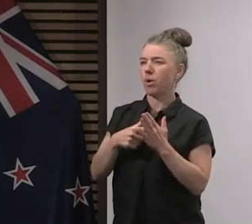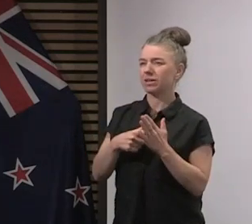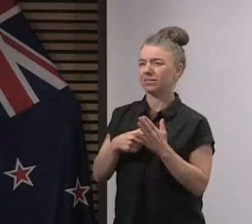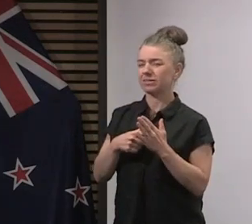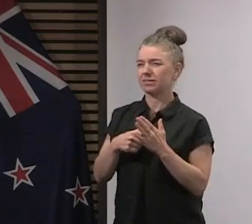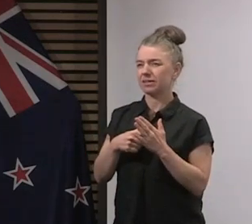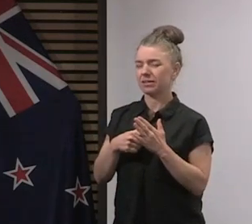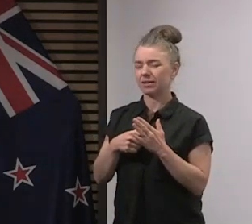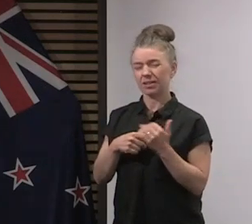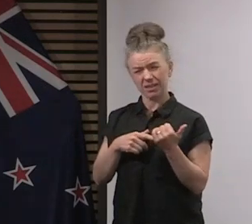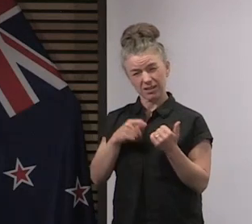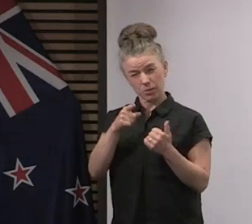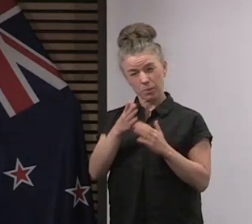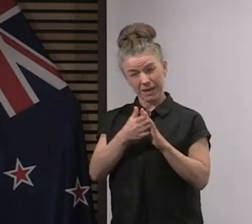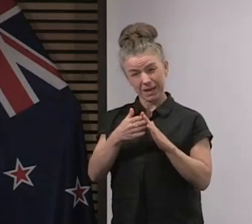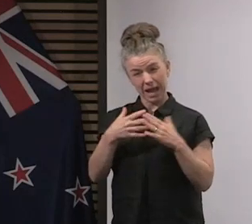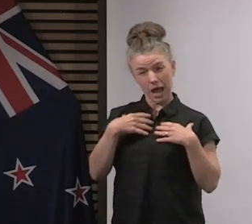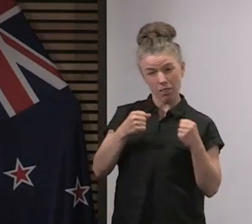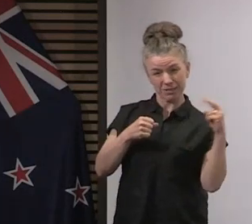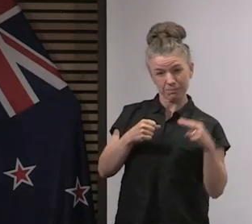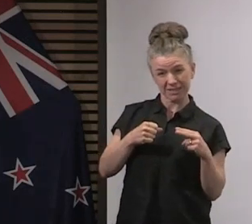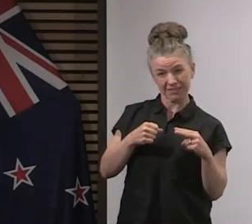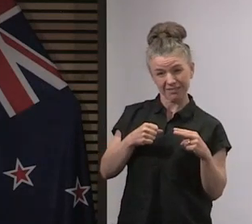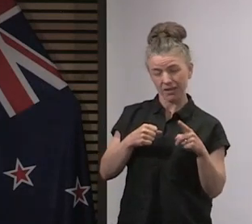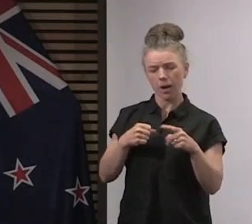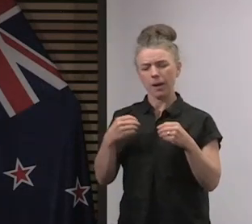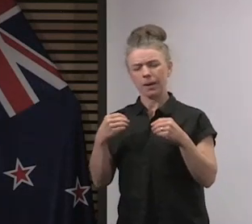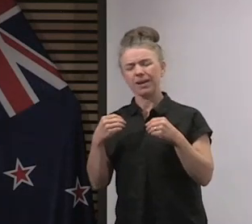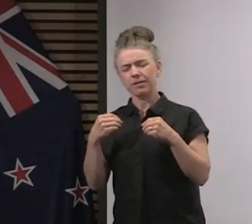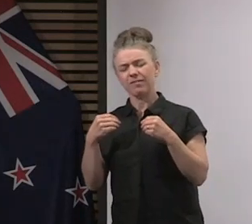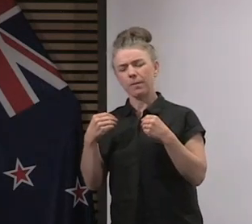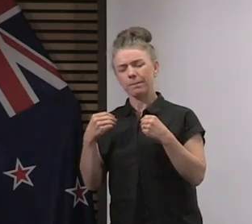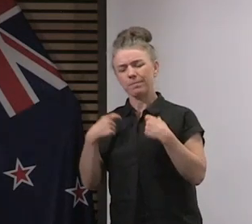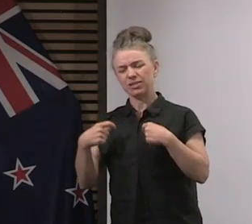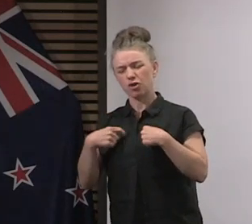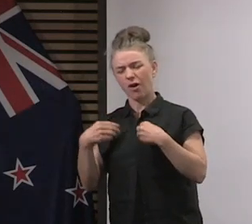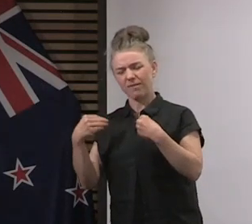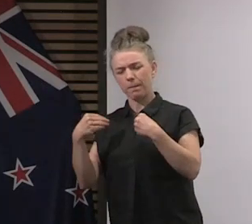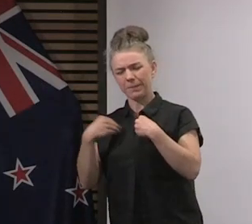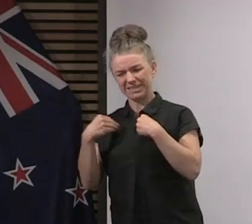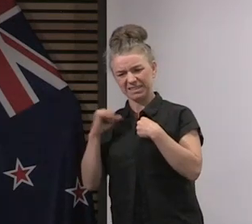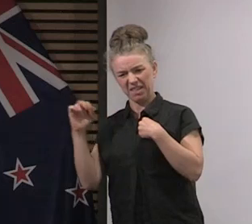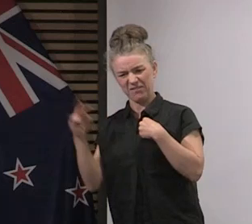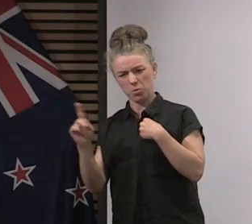their products are essential or should there be more oversight from the ministry on that?